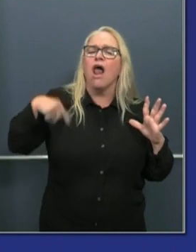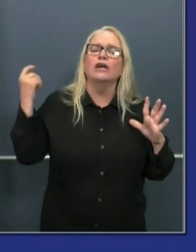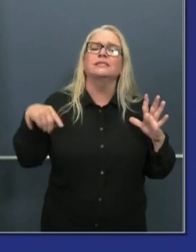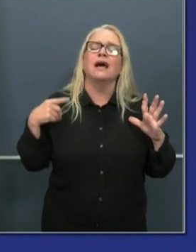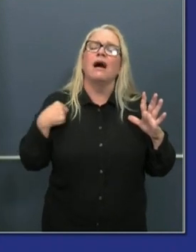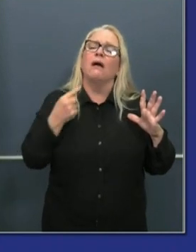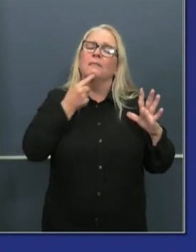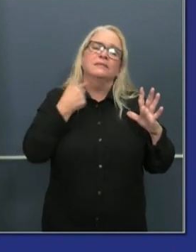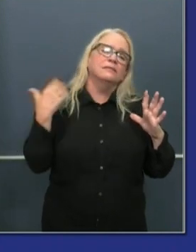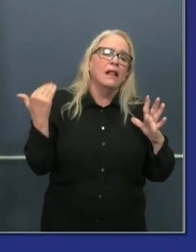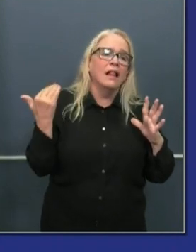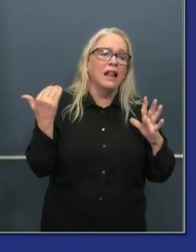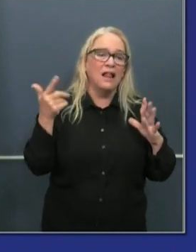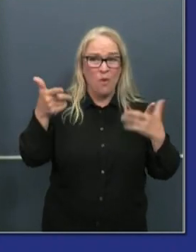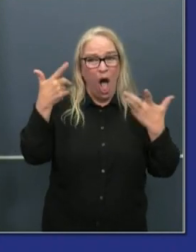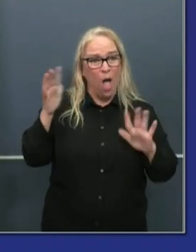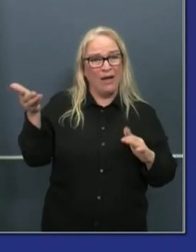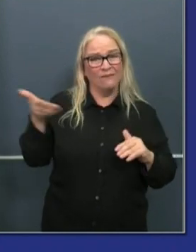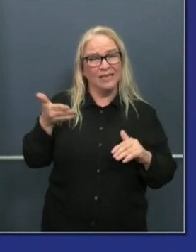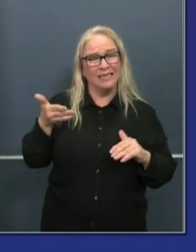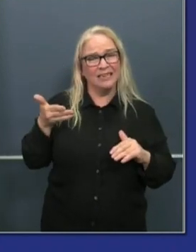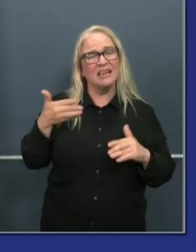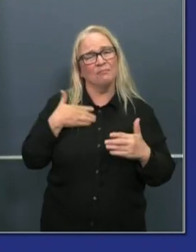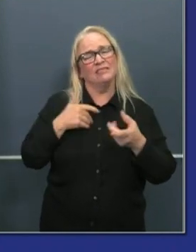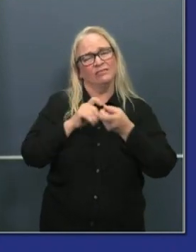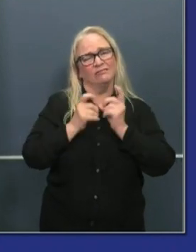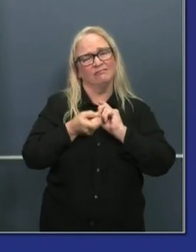THE TENDENCY TO INVITE FRIENDS, NEIGHBORS OVER THAT YOU HAVEN'T